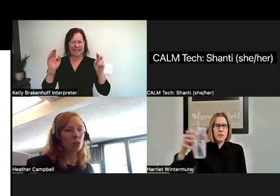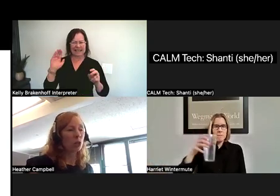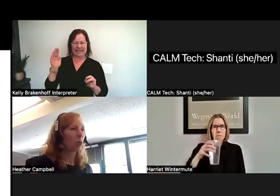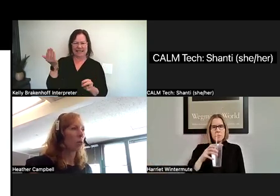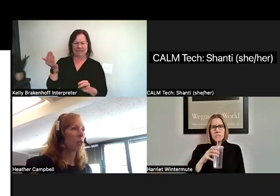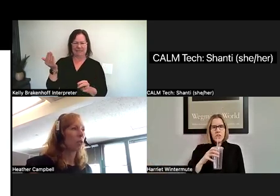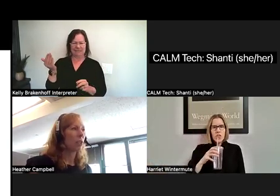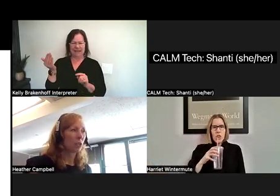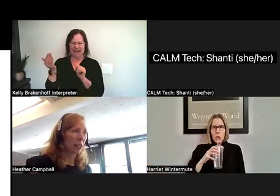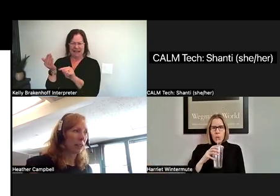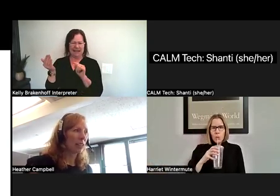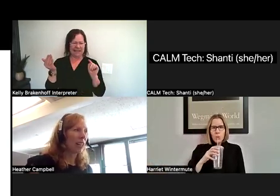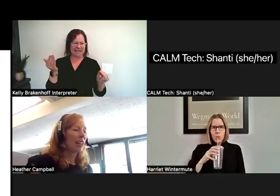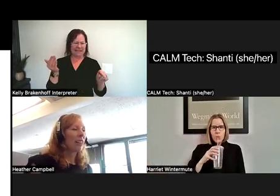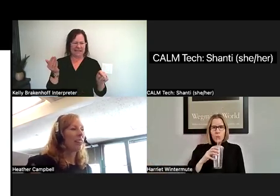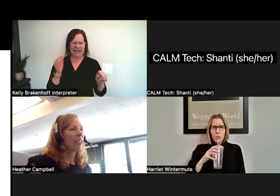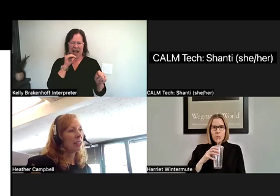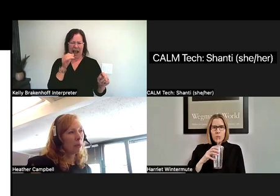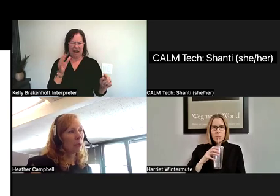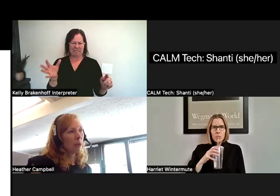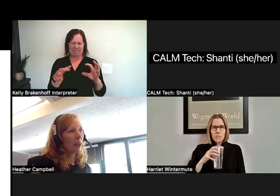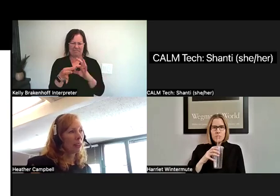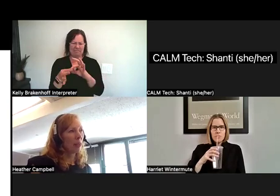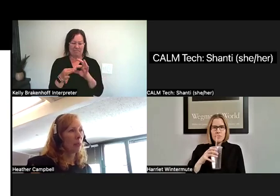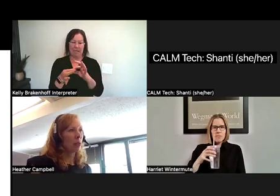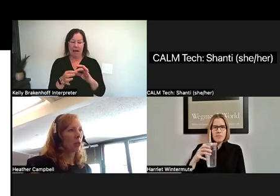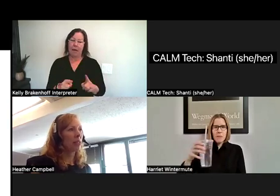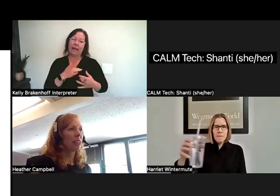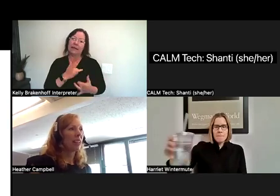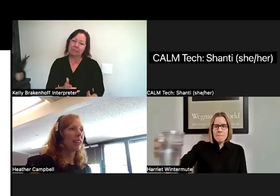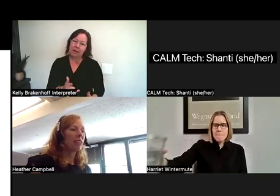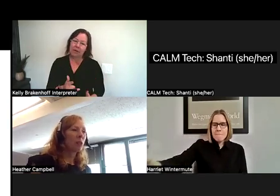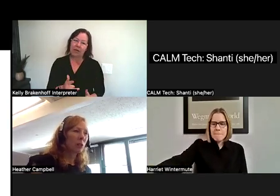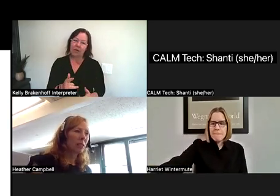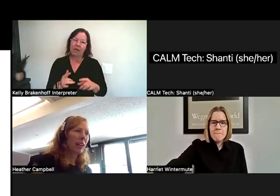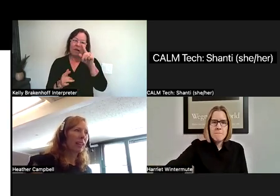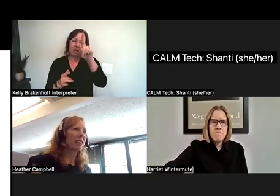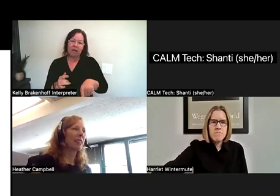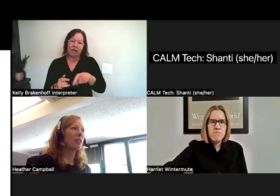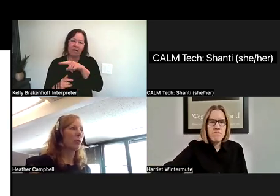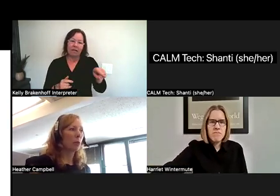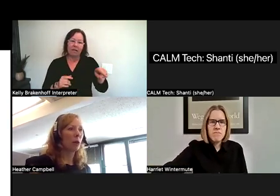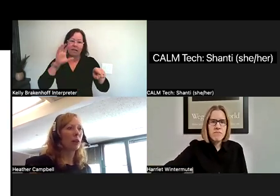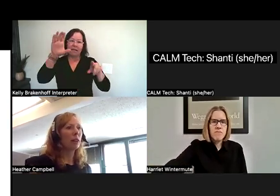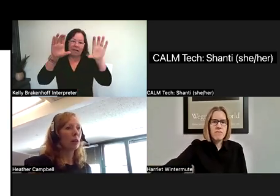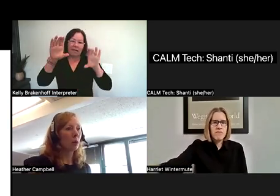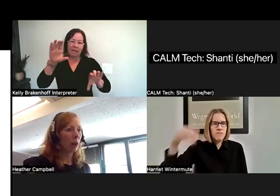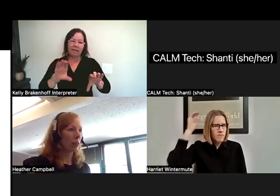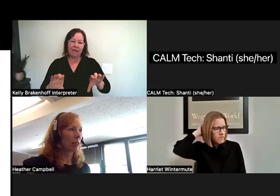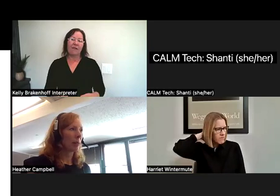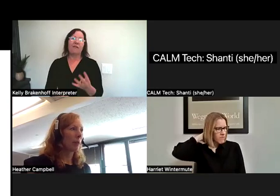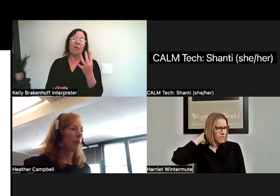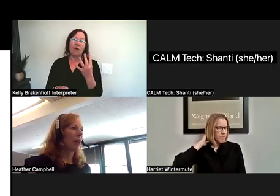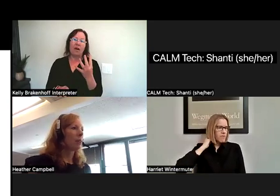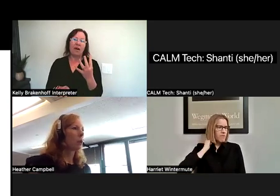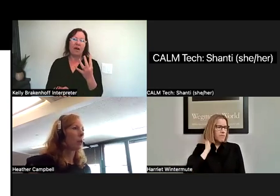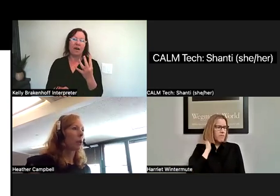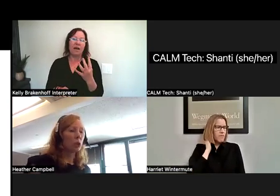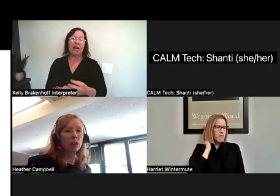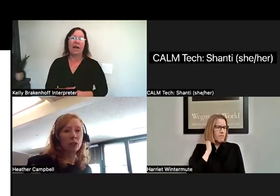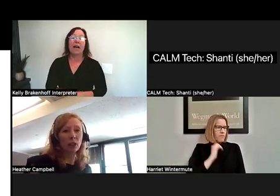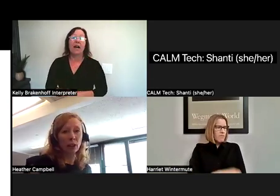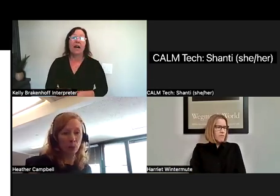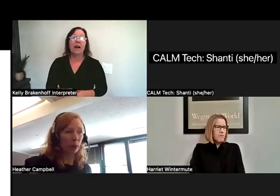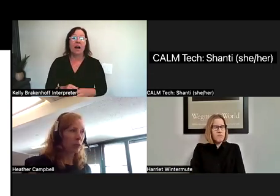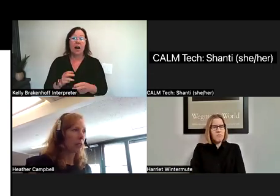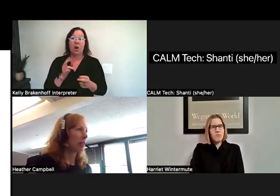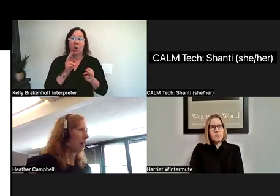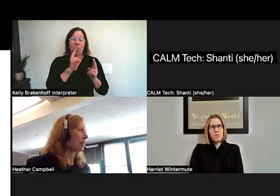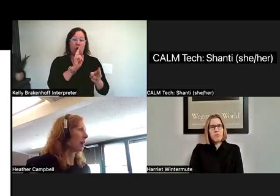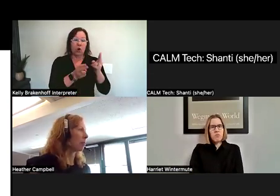don't intersect the typical one sorts tasked into four quadrants. So urgent and important at the top